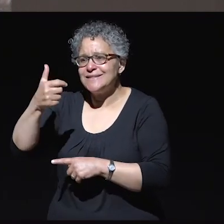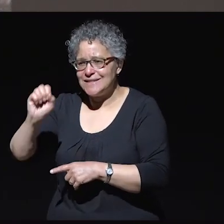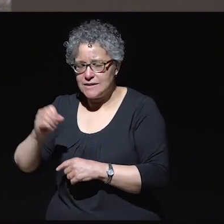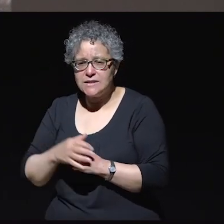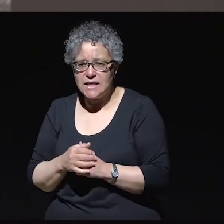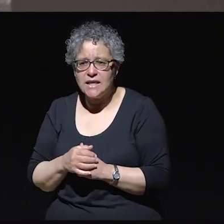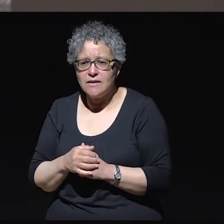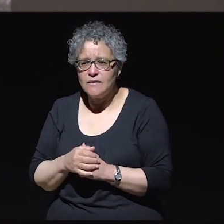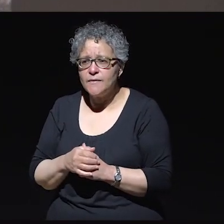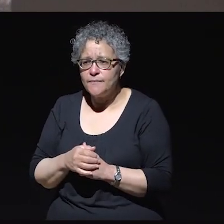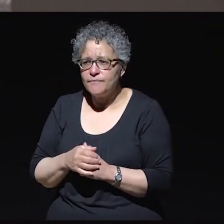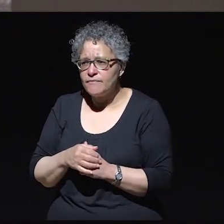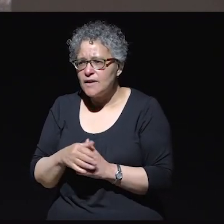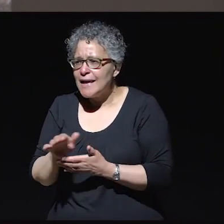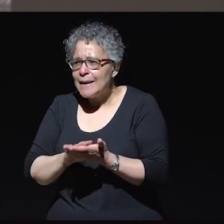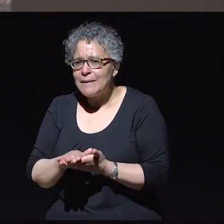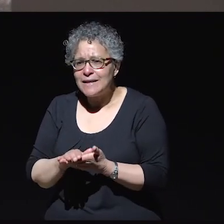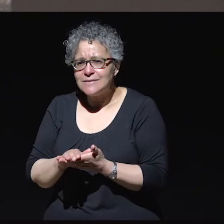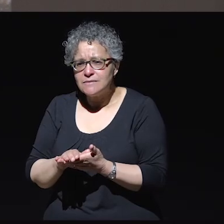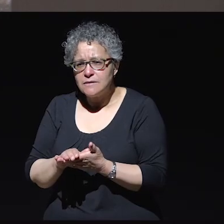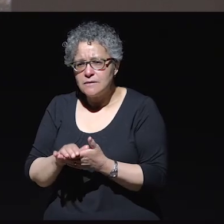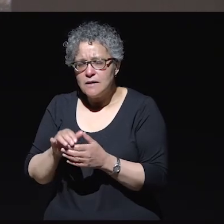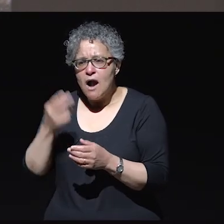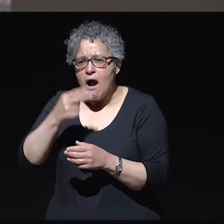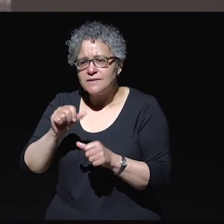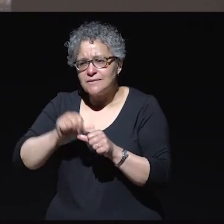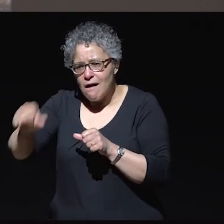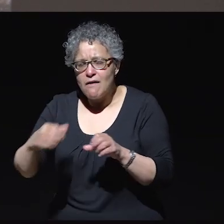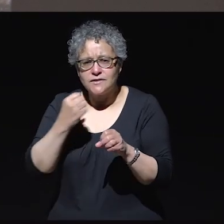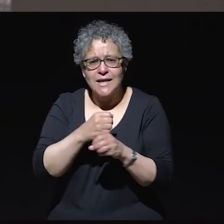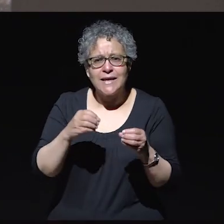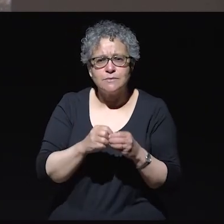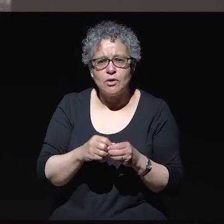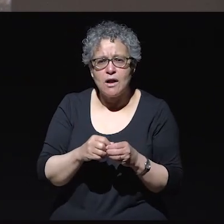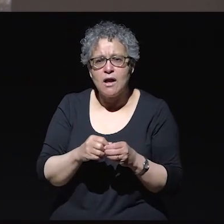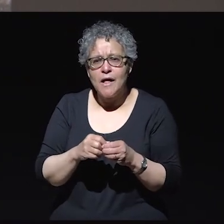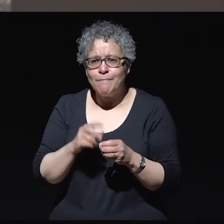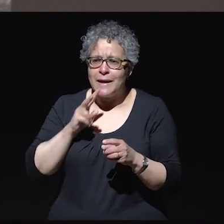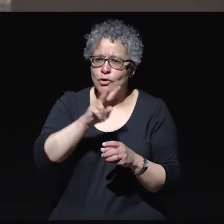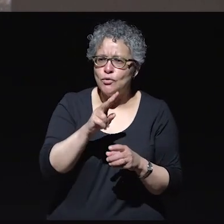as to how one could use colour, anonymity, and the conventions of historical art